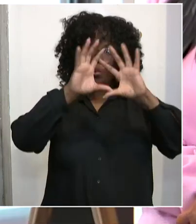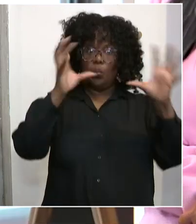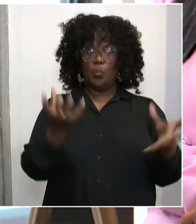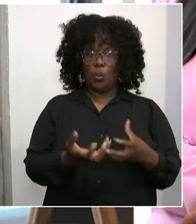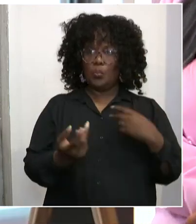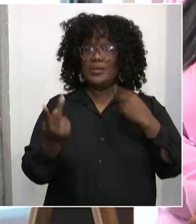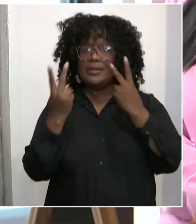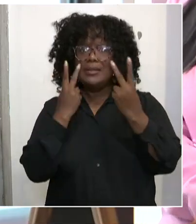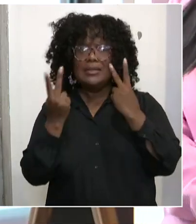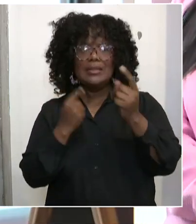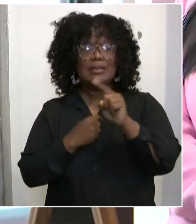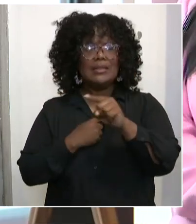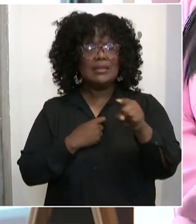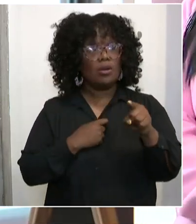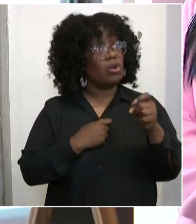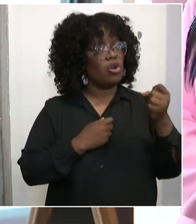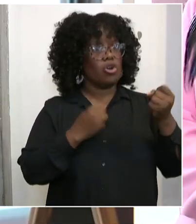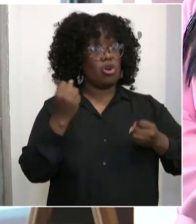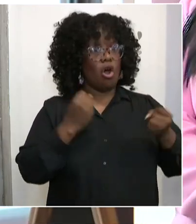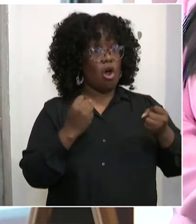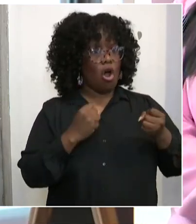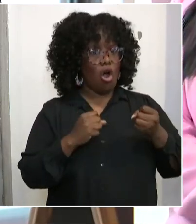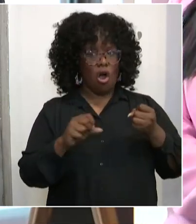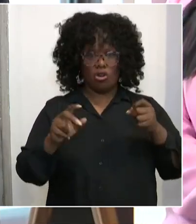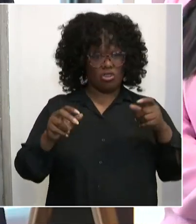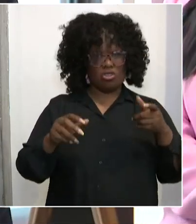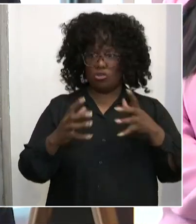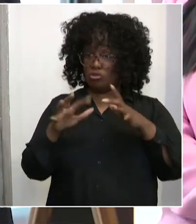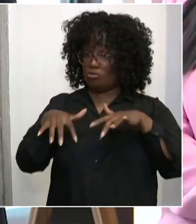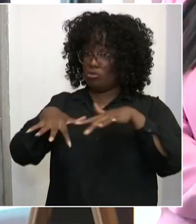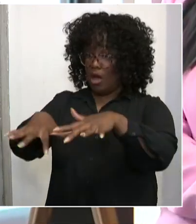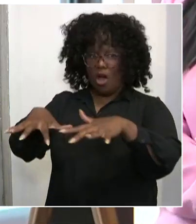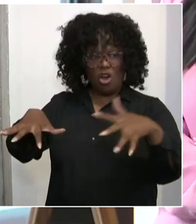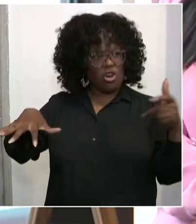as you know we work very well with DOT. We have uh uh trucks and vehicles that are in place.